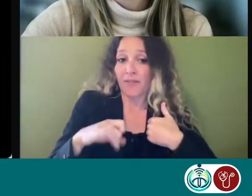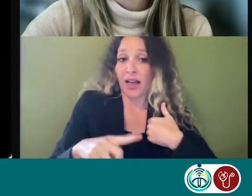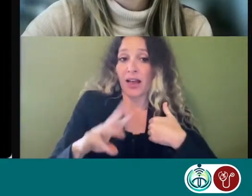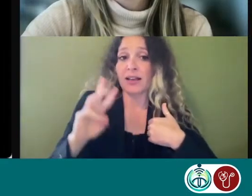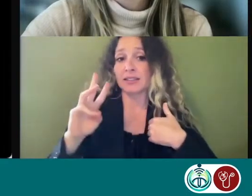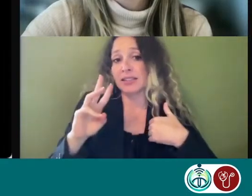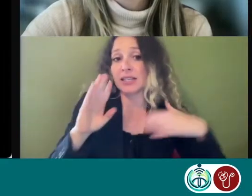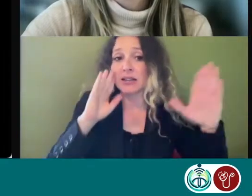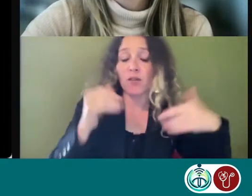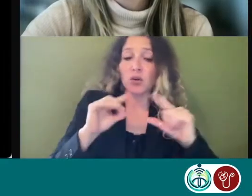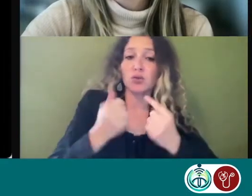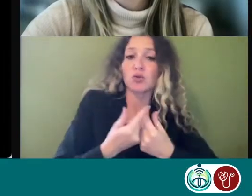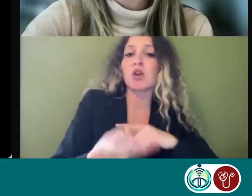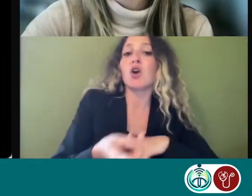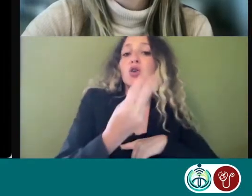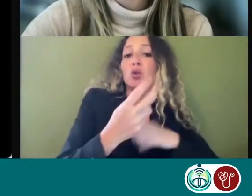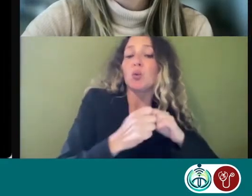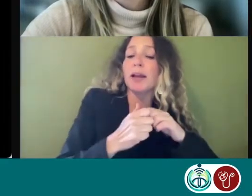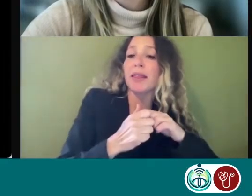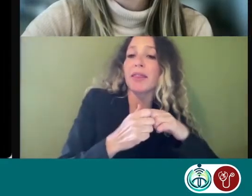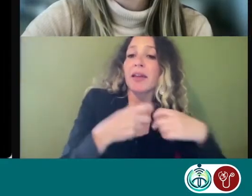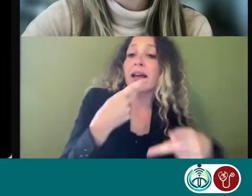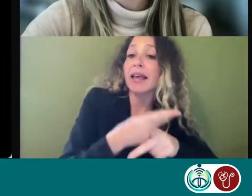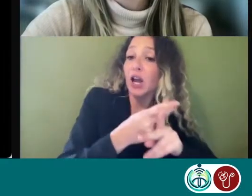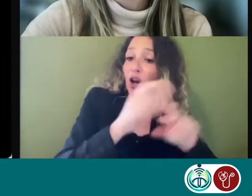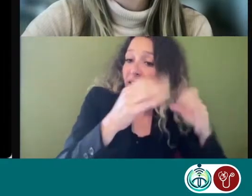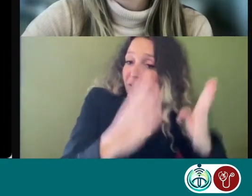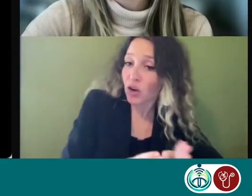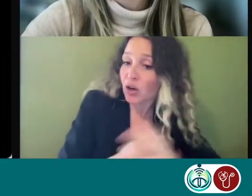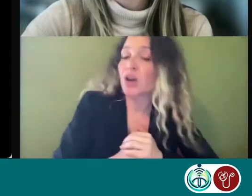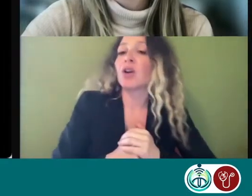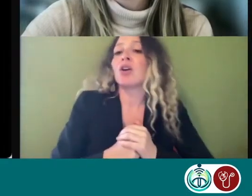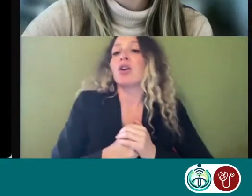two with caregivers of adults with intellectual and developmental disabilities. And for those